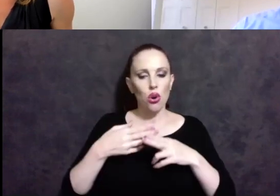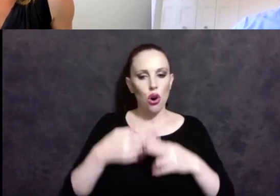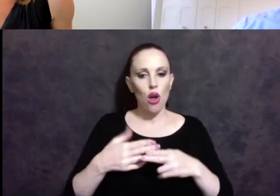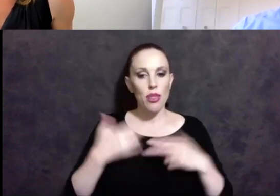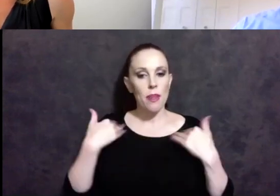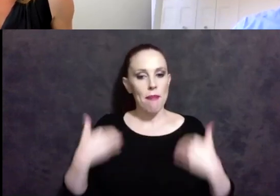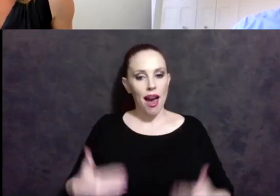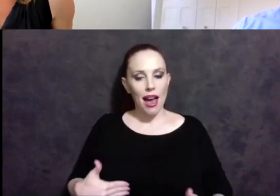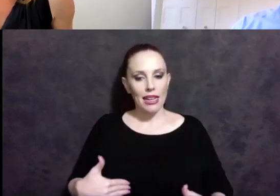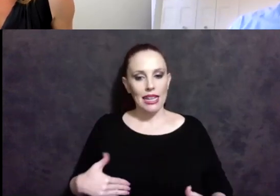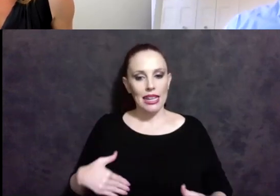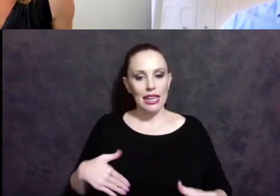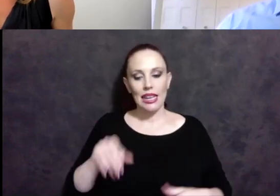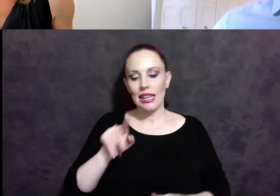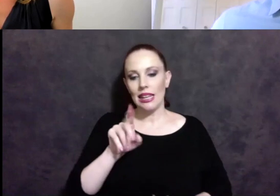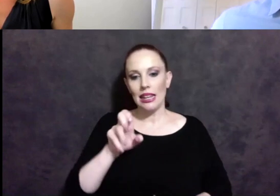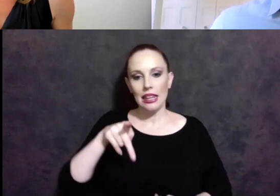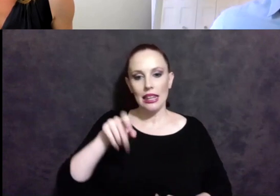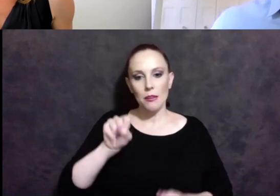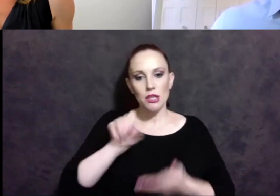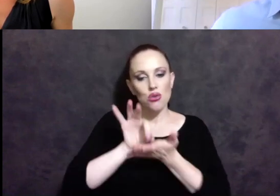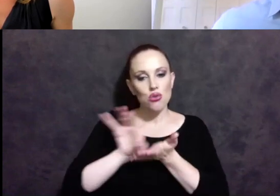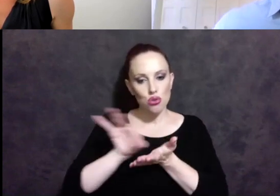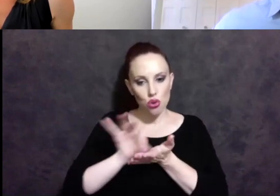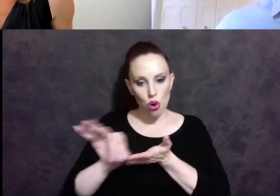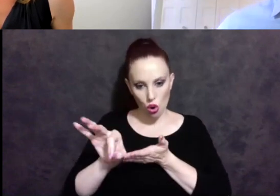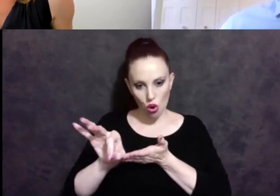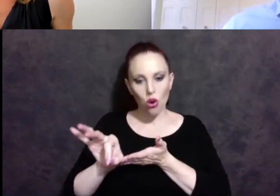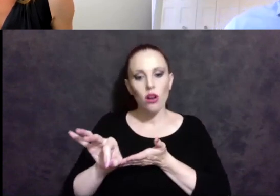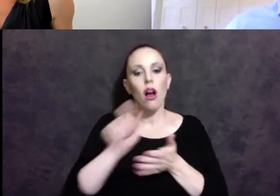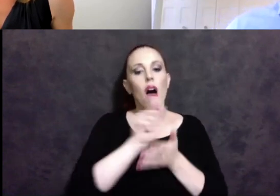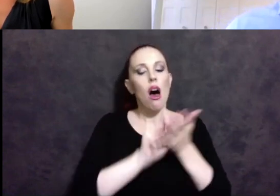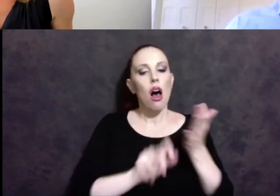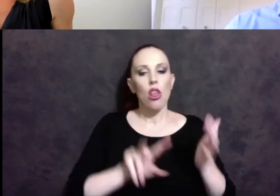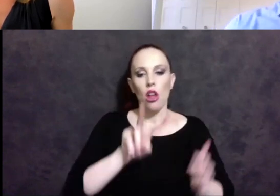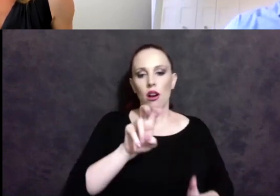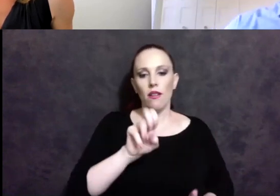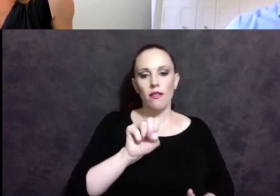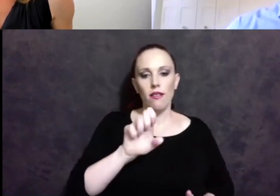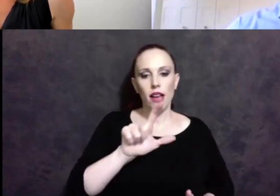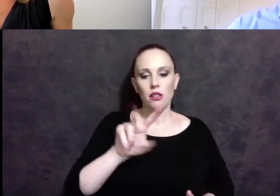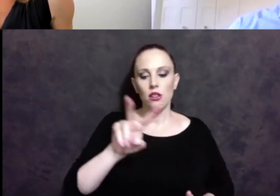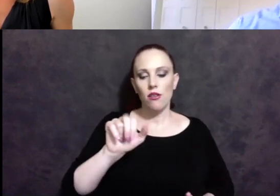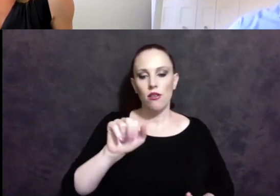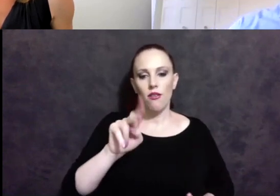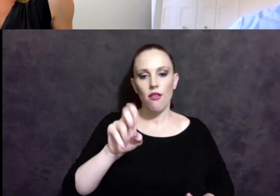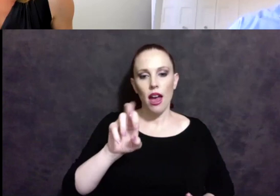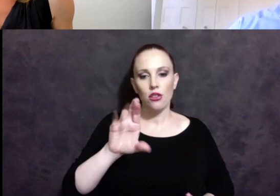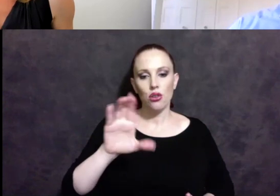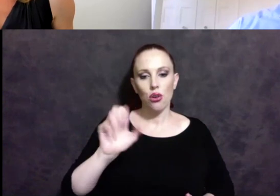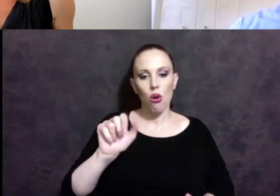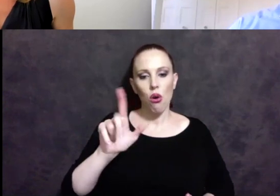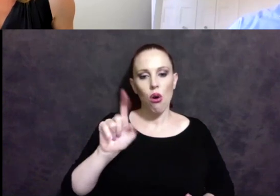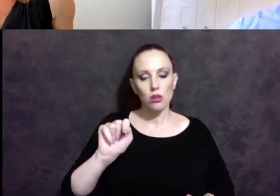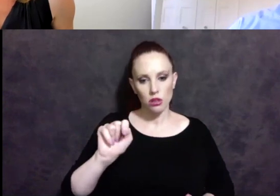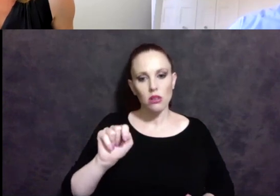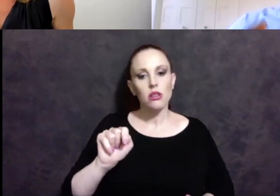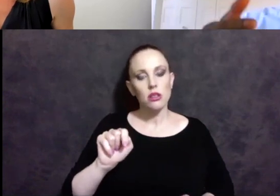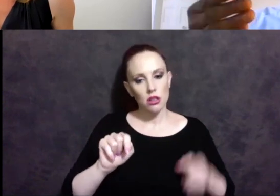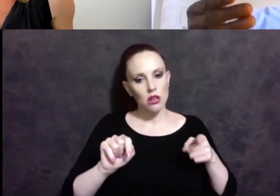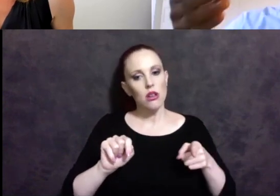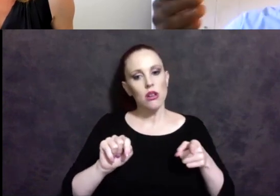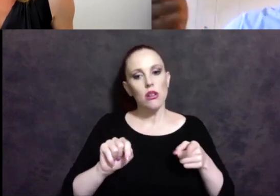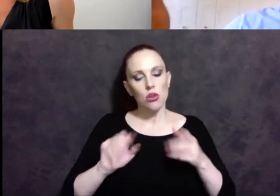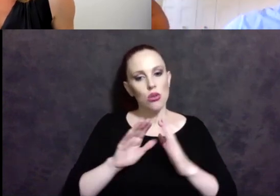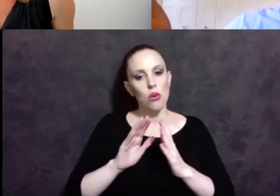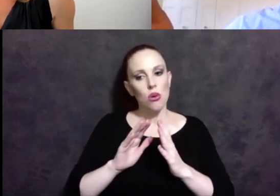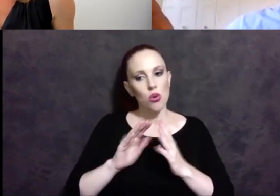Score, by Bessel van der Kolk, that really focuses on how trauma can be passed down through